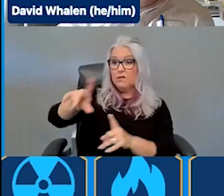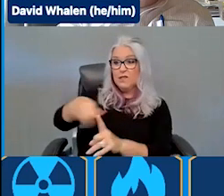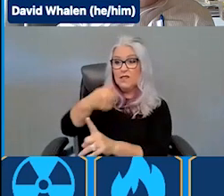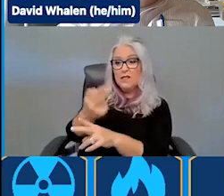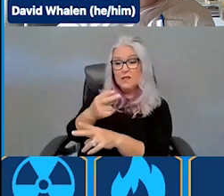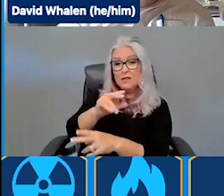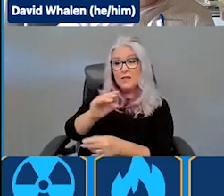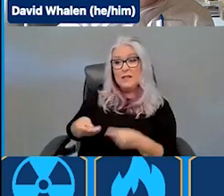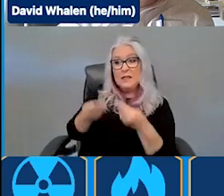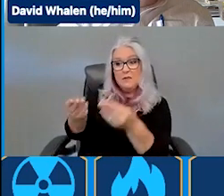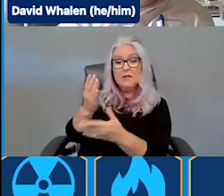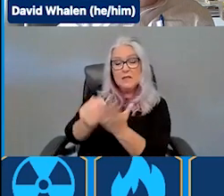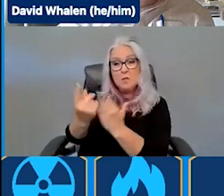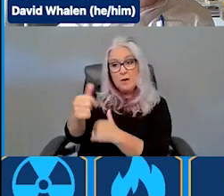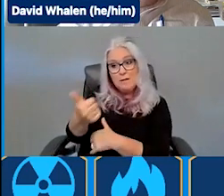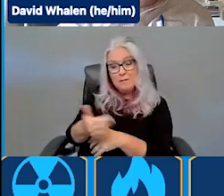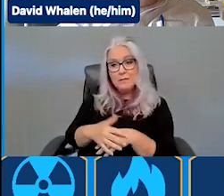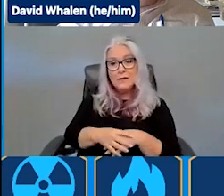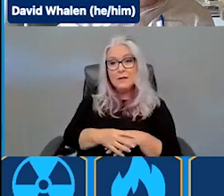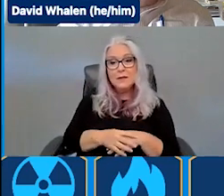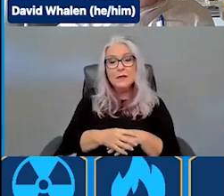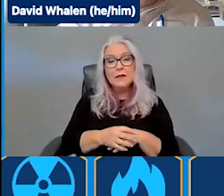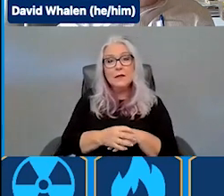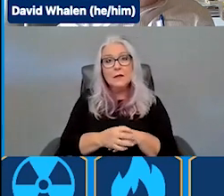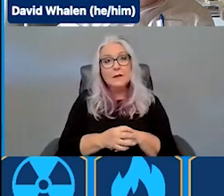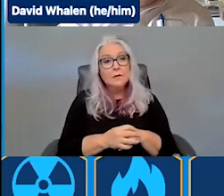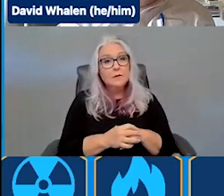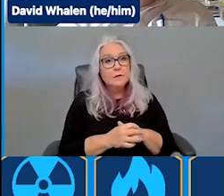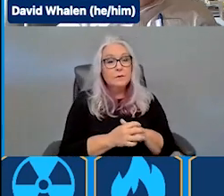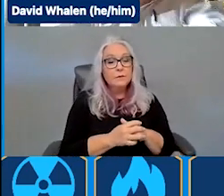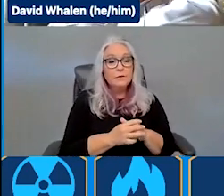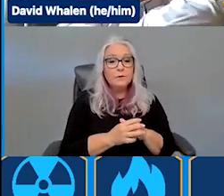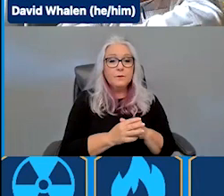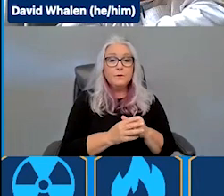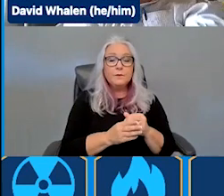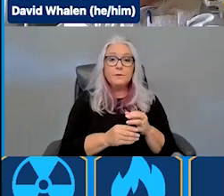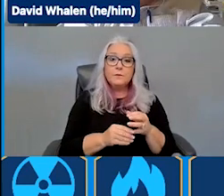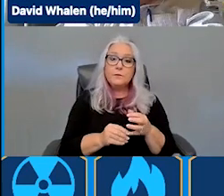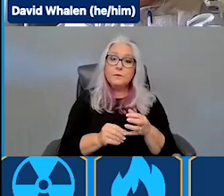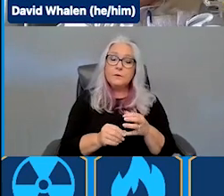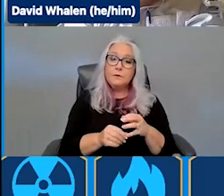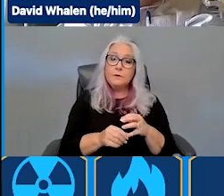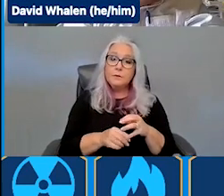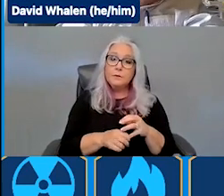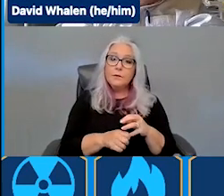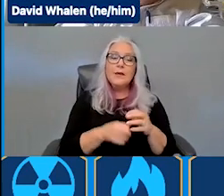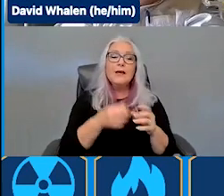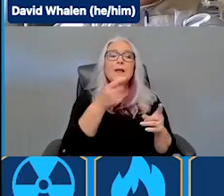And there is concern that their triage protocol would disqualify persons with